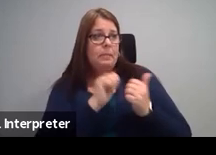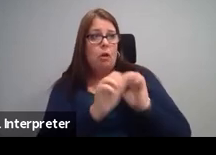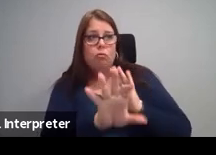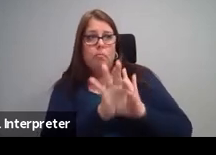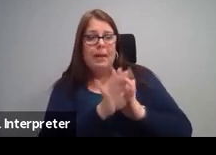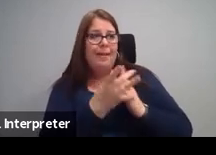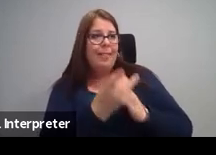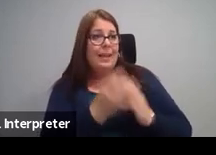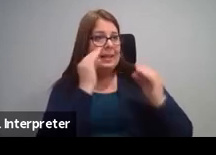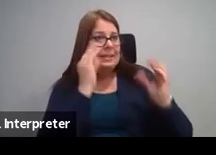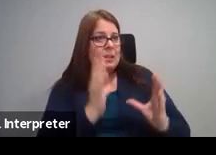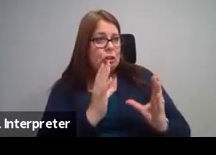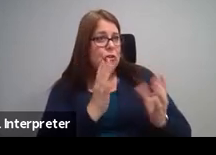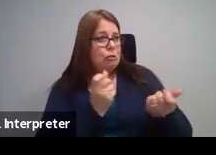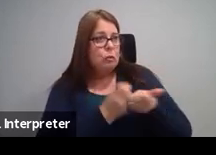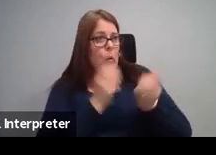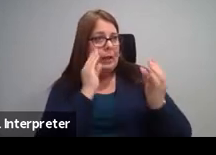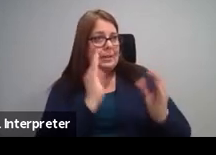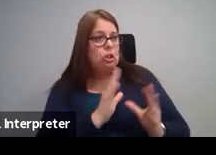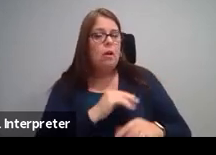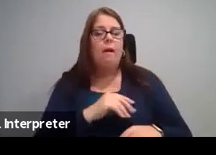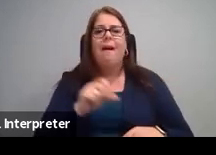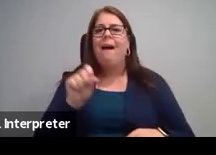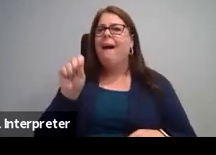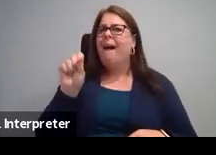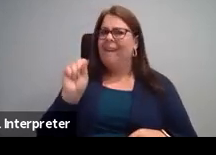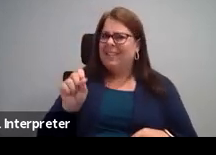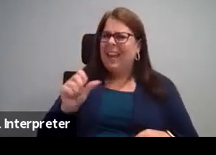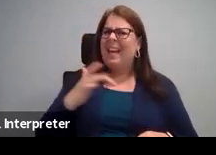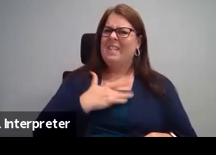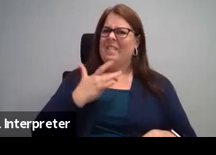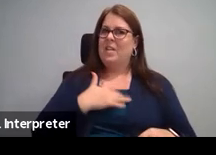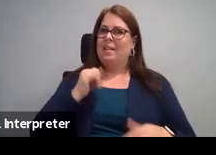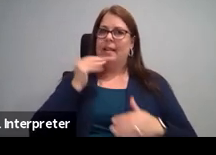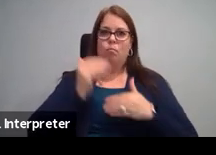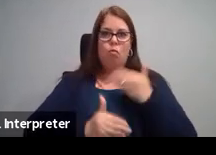Laurie Arnold: Um, yeah, I talked about that a little bit. I think that process went pretty well just having one and then